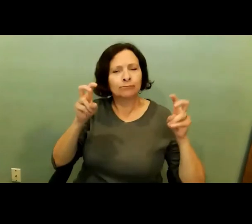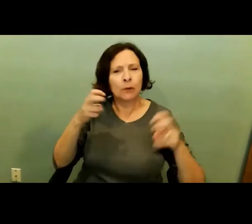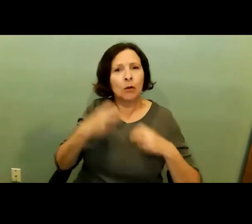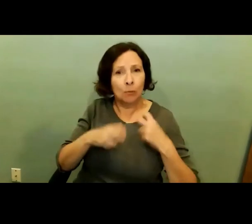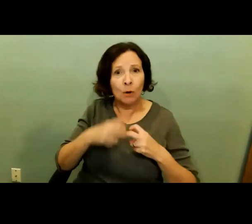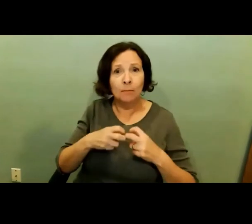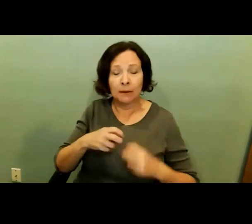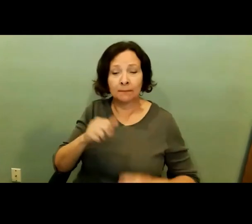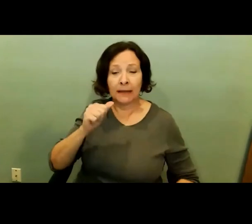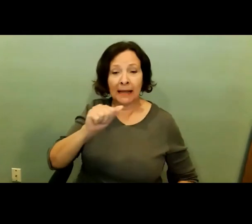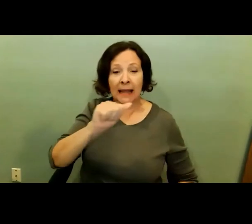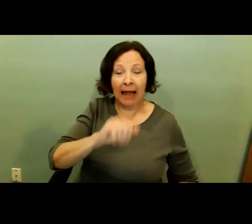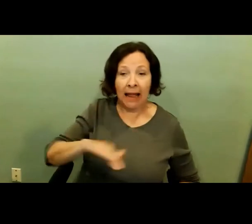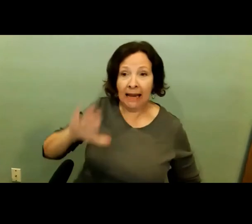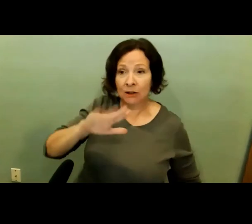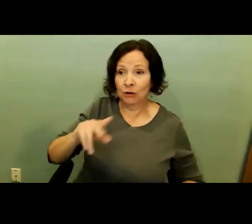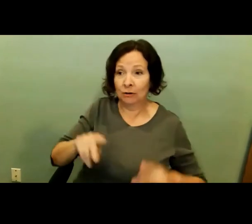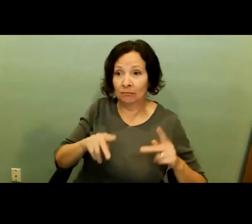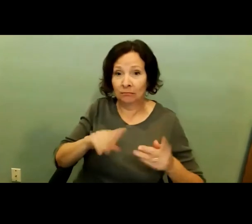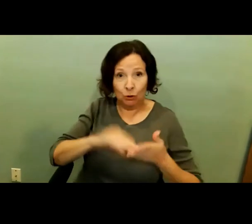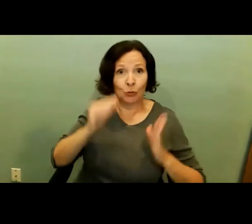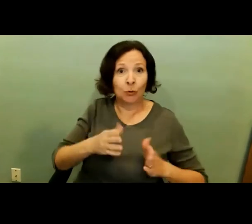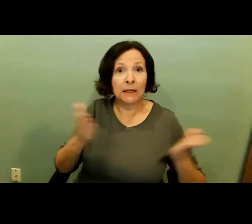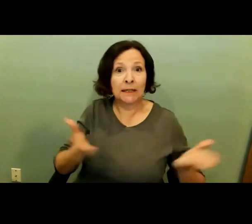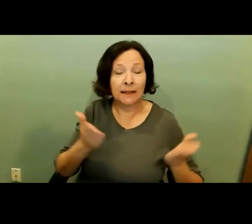individual experiences and cultural differences between